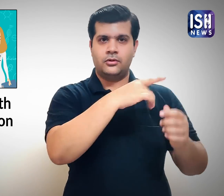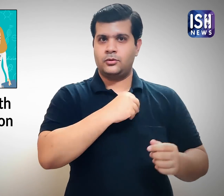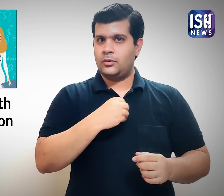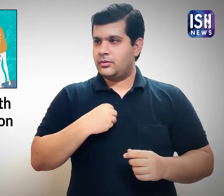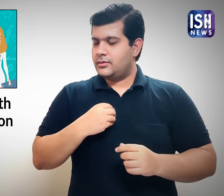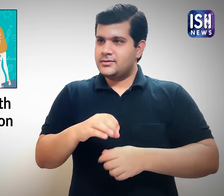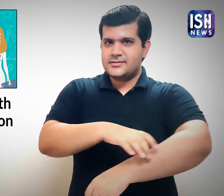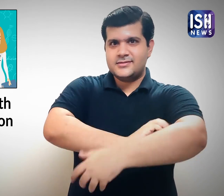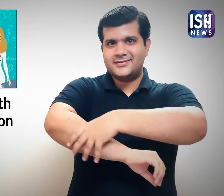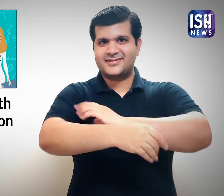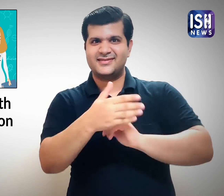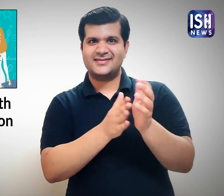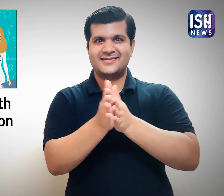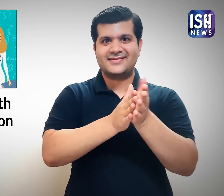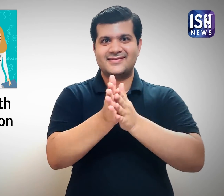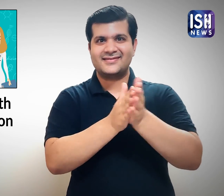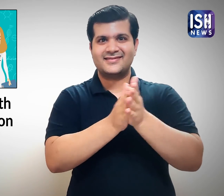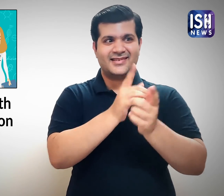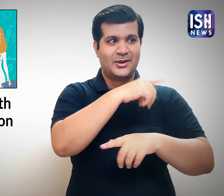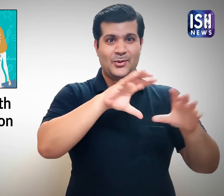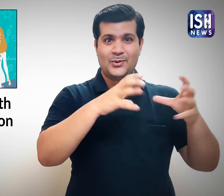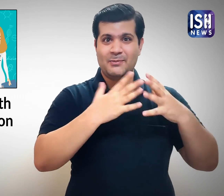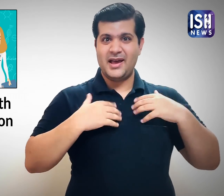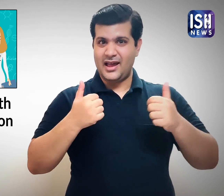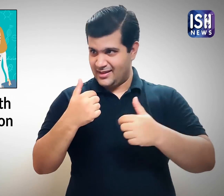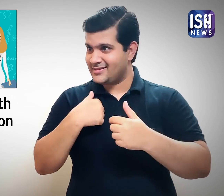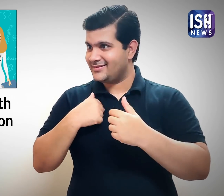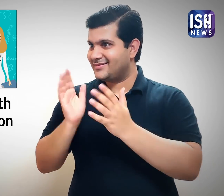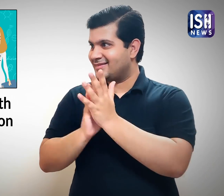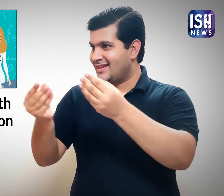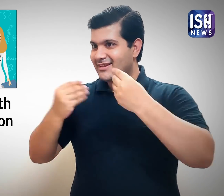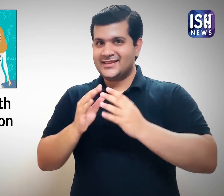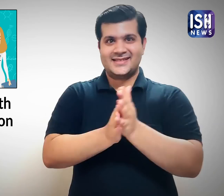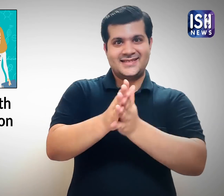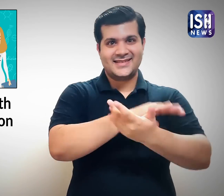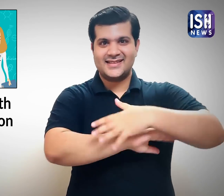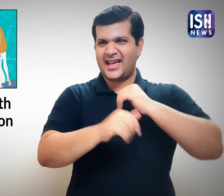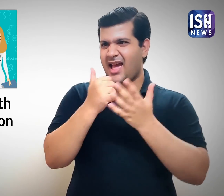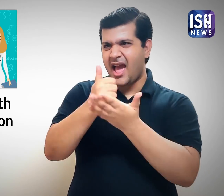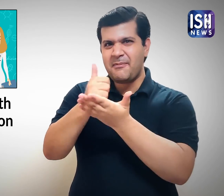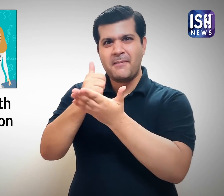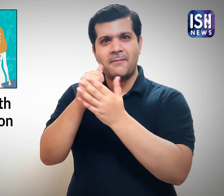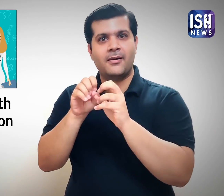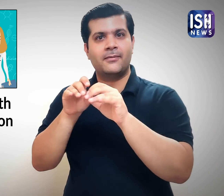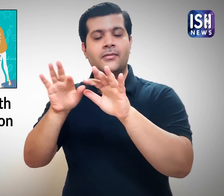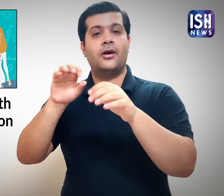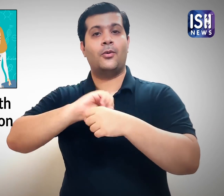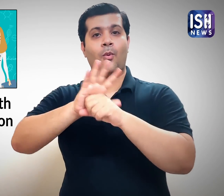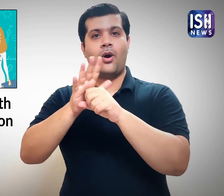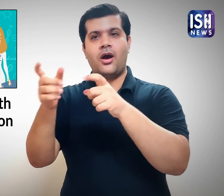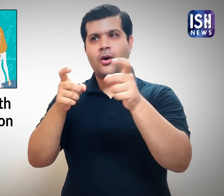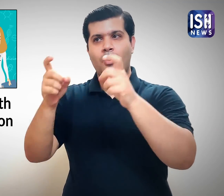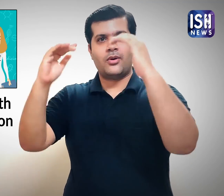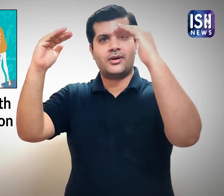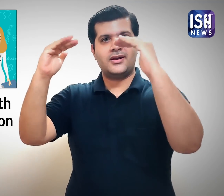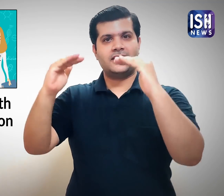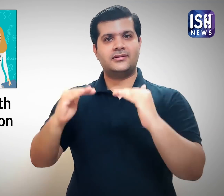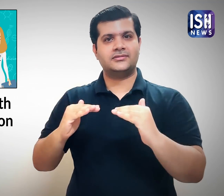which will motivate healthcare workers to help contain COVID-19.